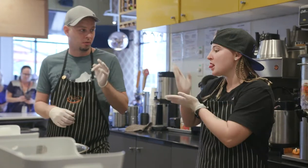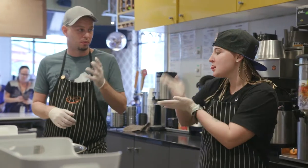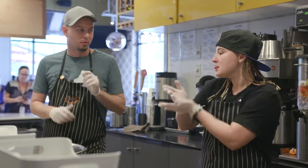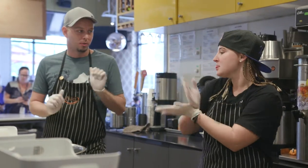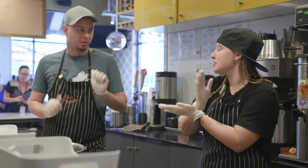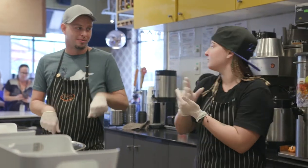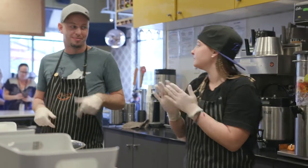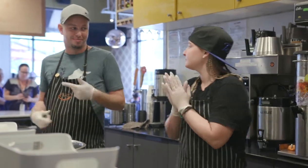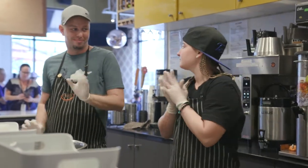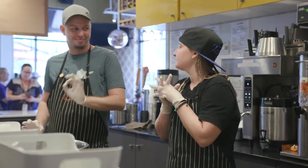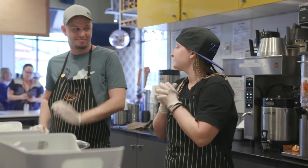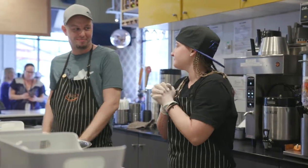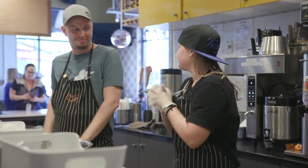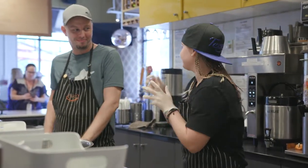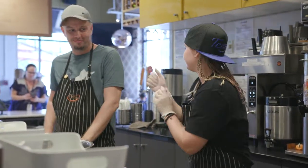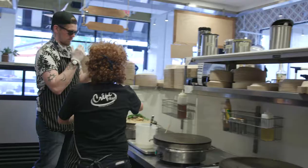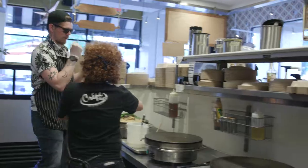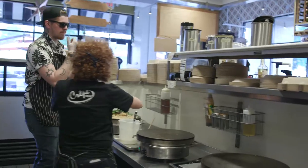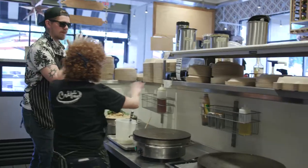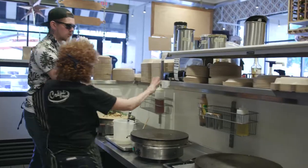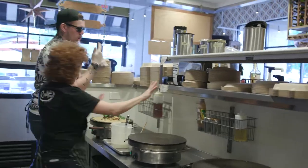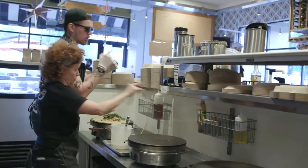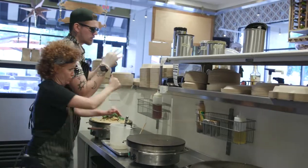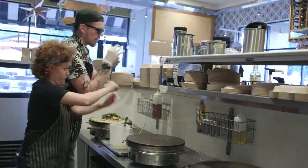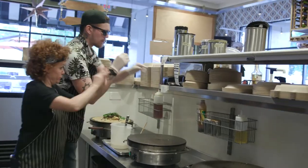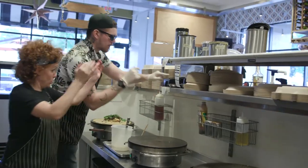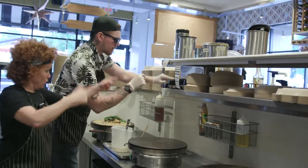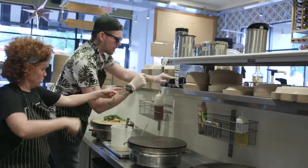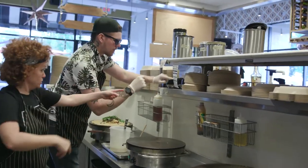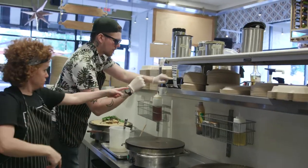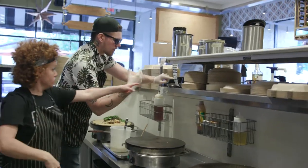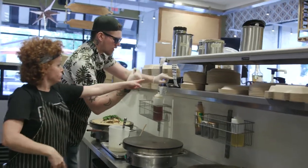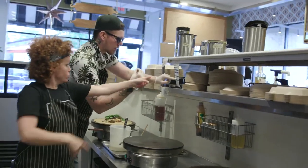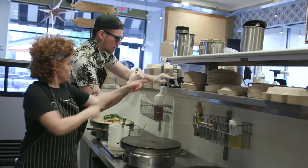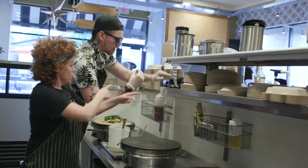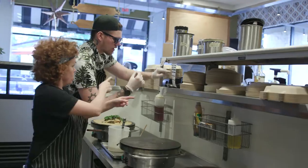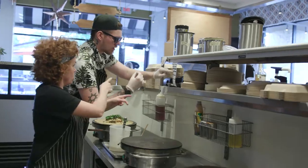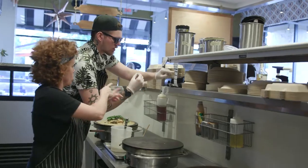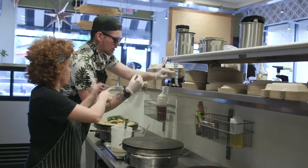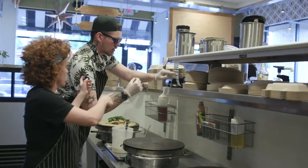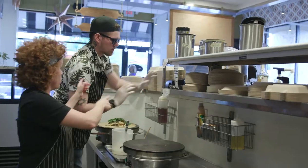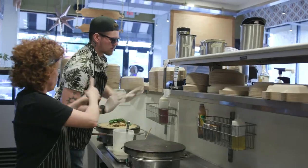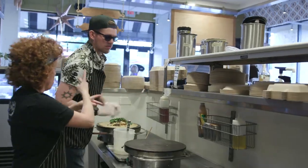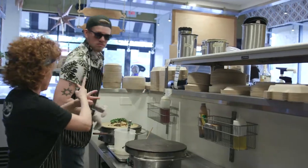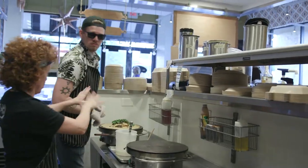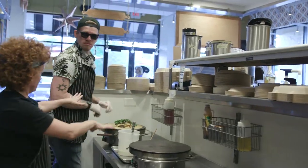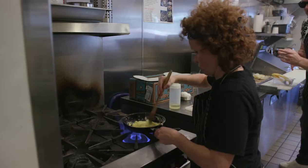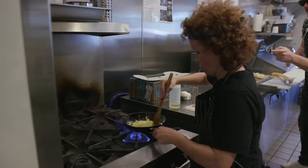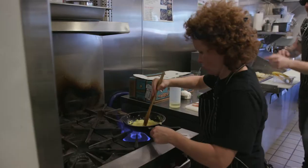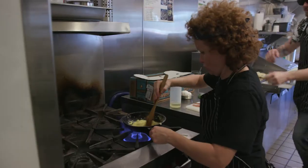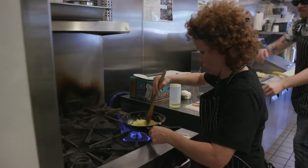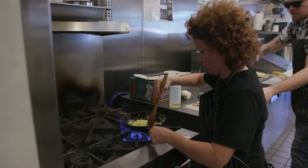[Narrator] Almost all of the Crepe Crazy employees are deaf. And the hearing-workers are required to know American Sign Language.